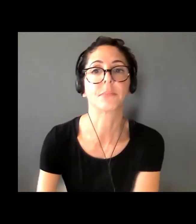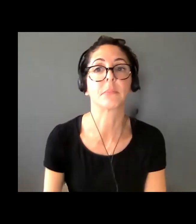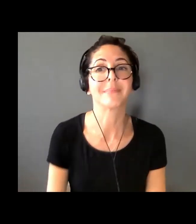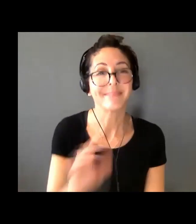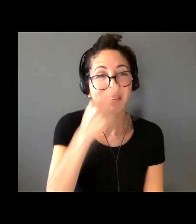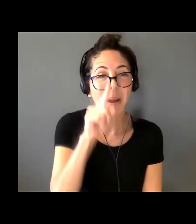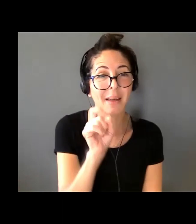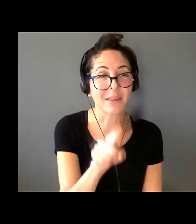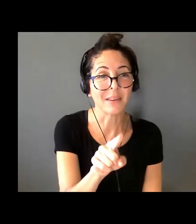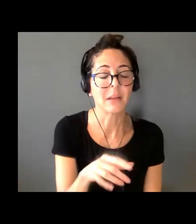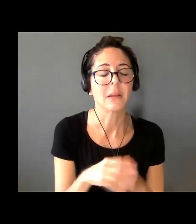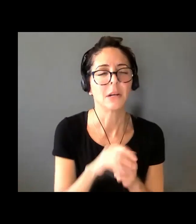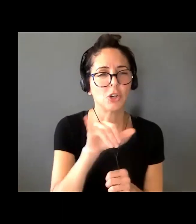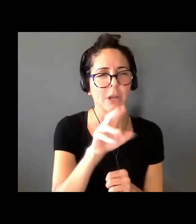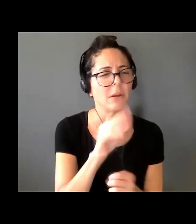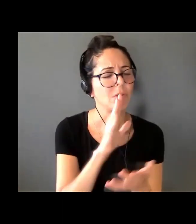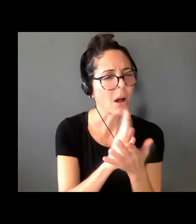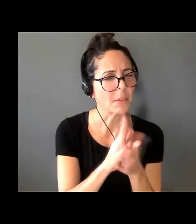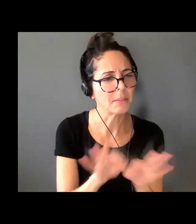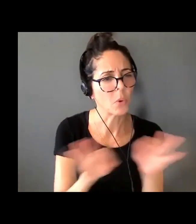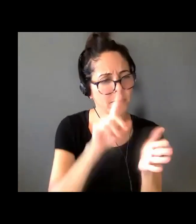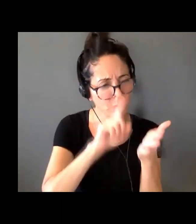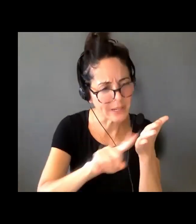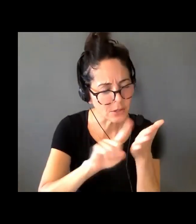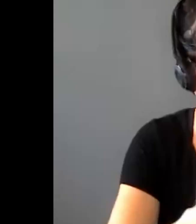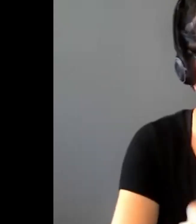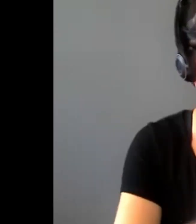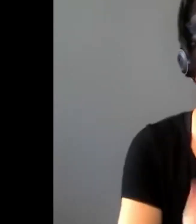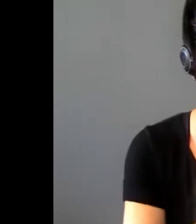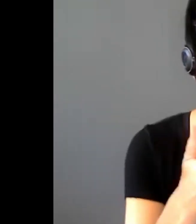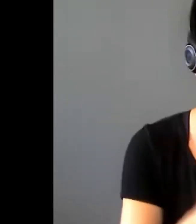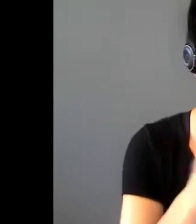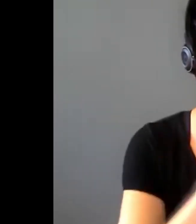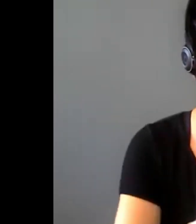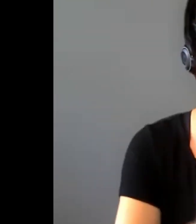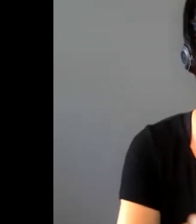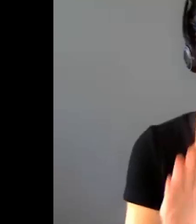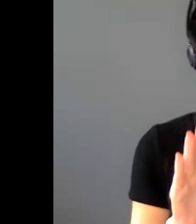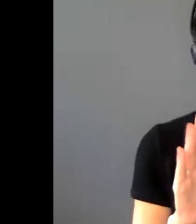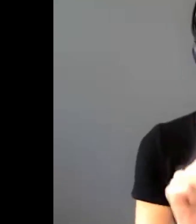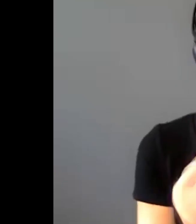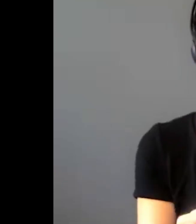of doing research and how to do it, but one other thing which I think we should not forget it is